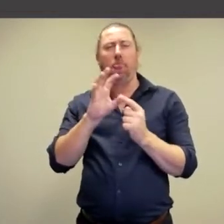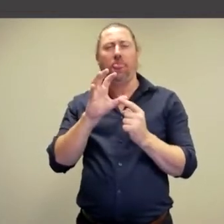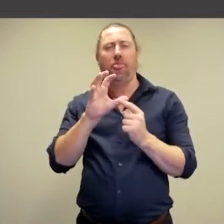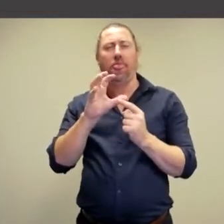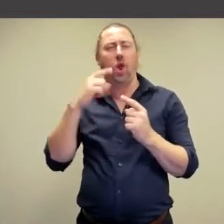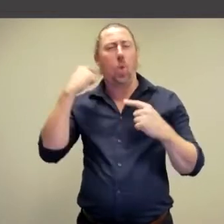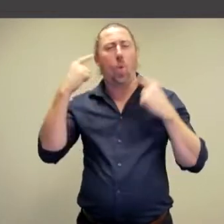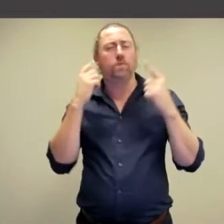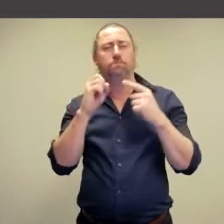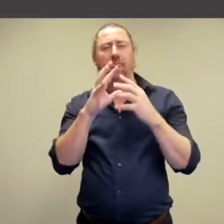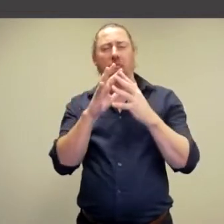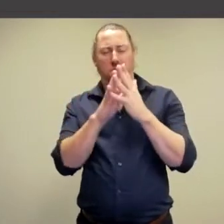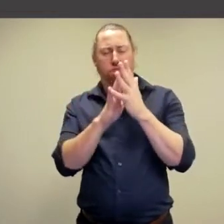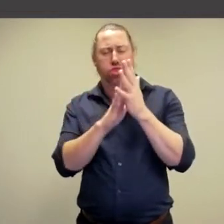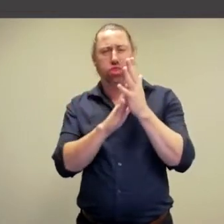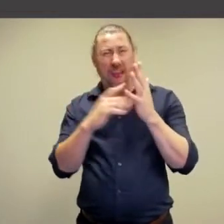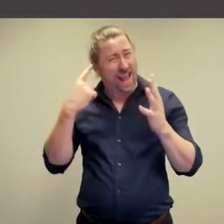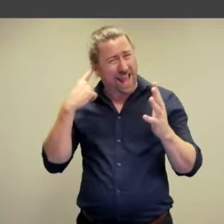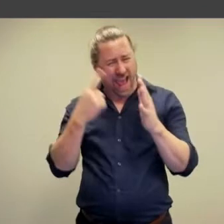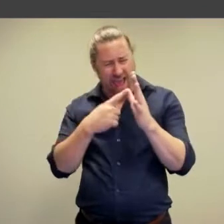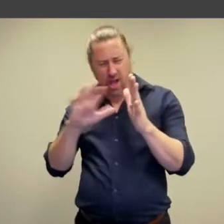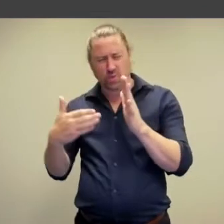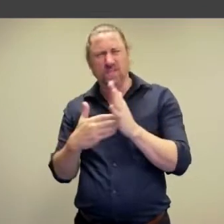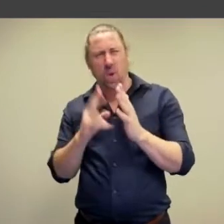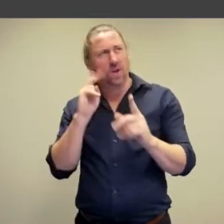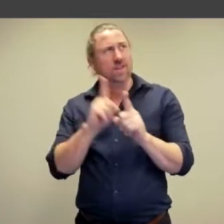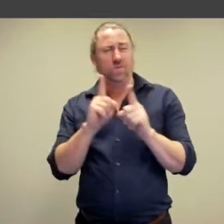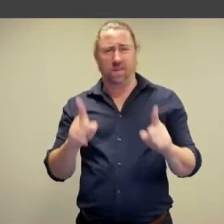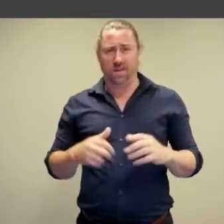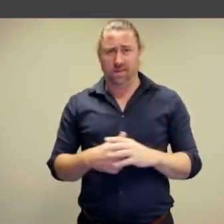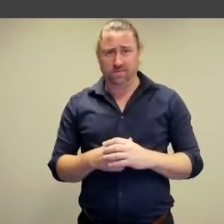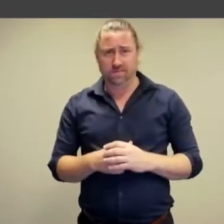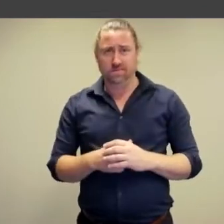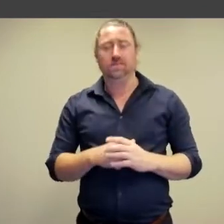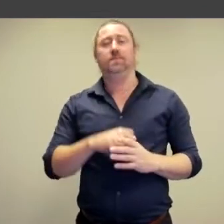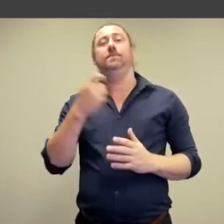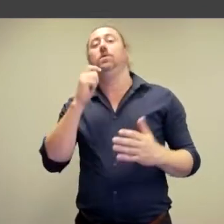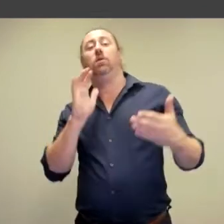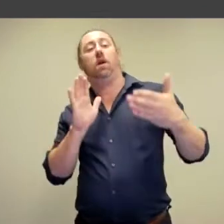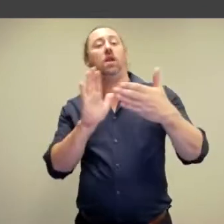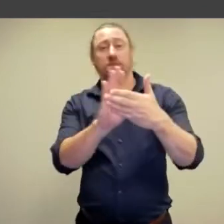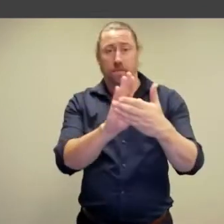dribbling noise.